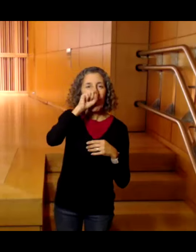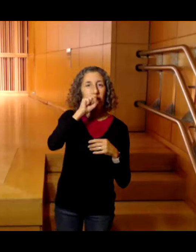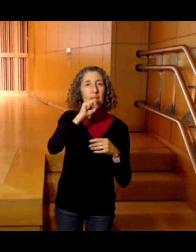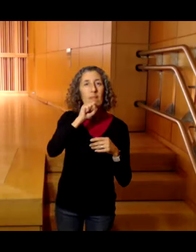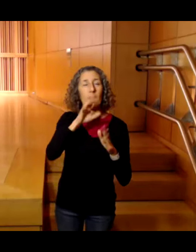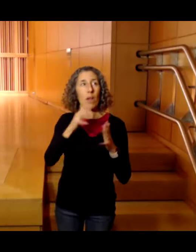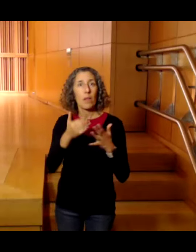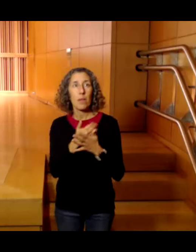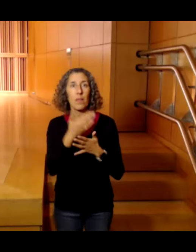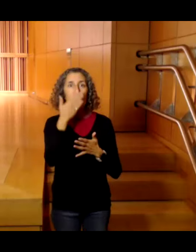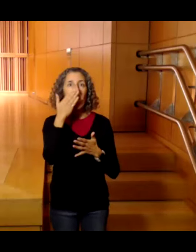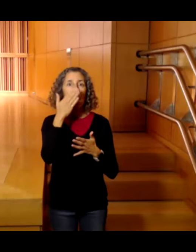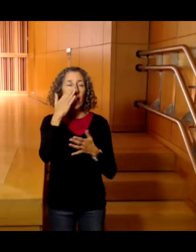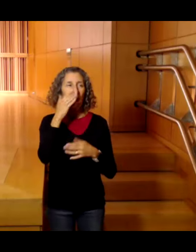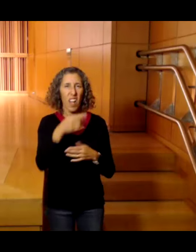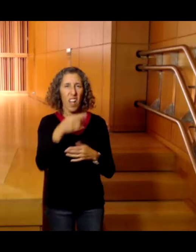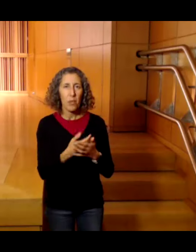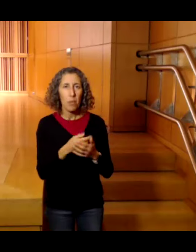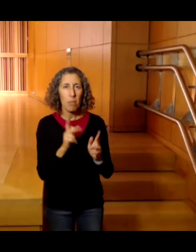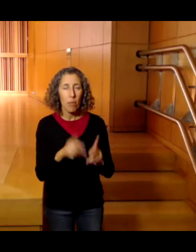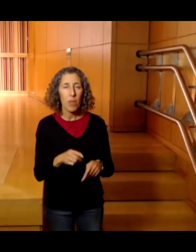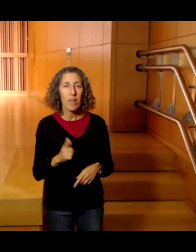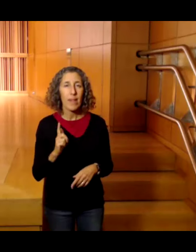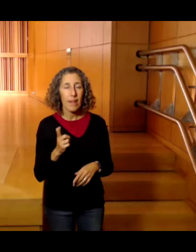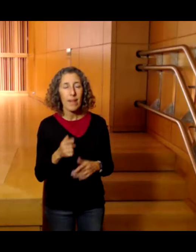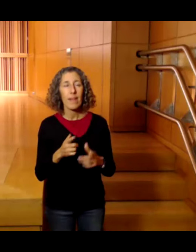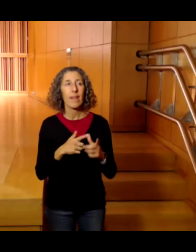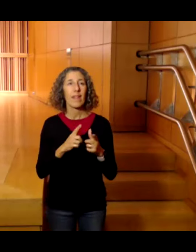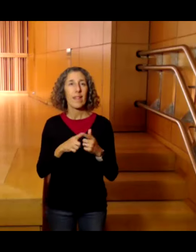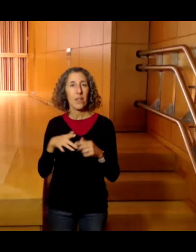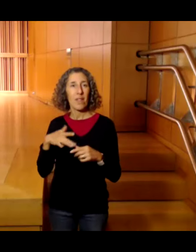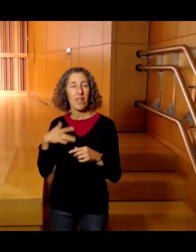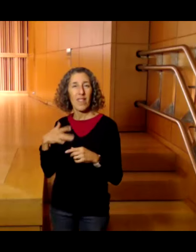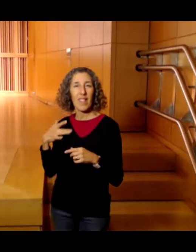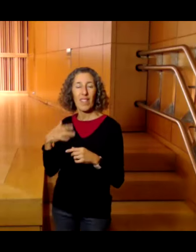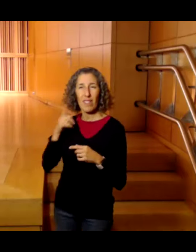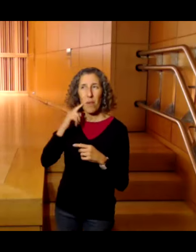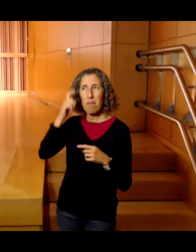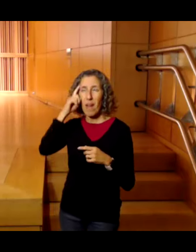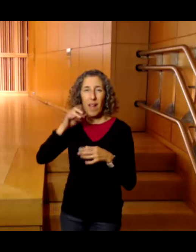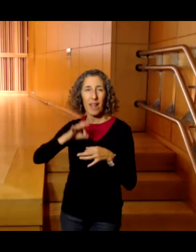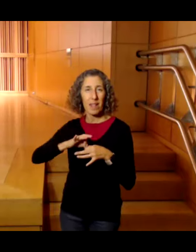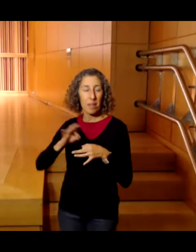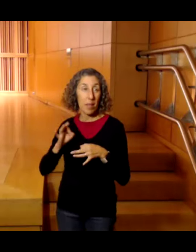one necessarily trembles before the sheer force of mind and spirit. That it takes not to run from the seam.